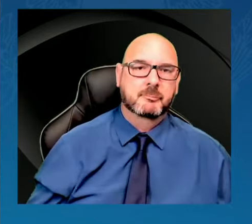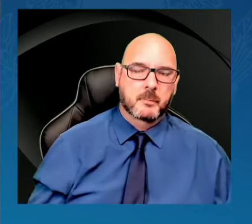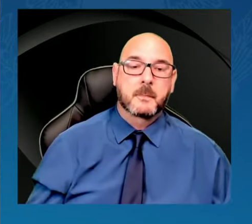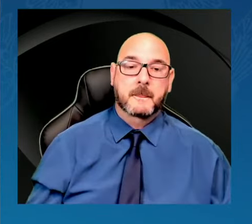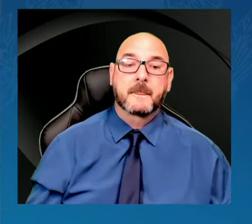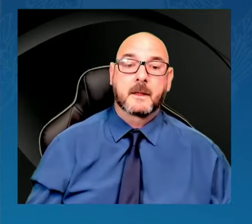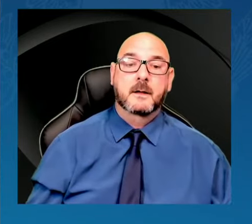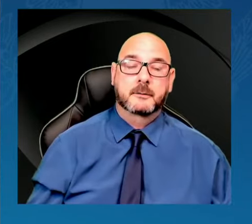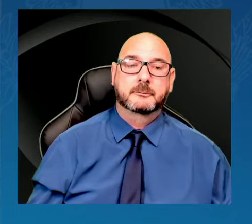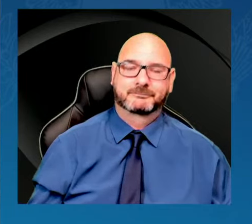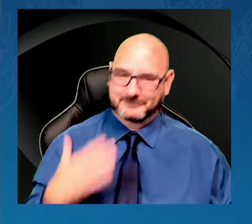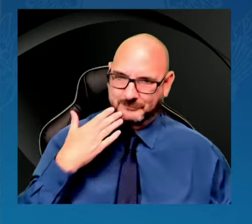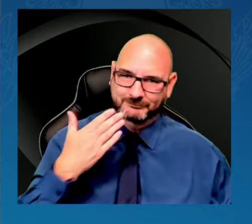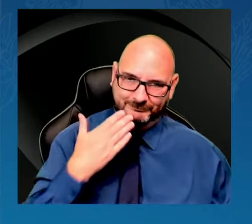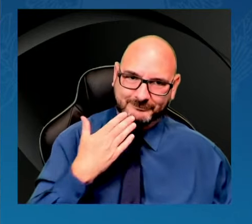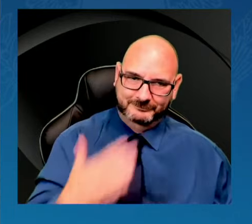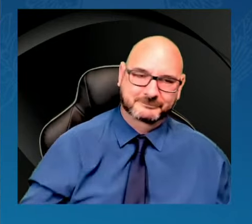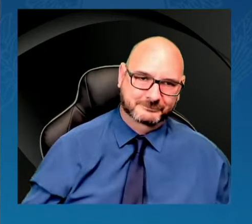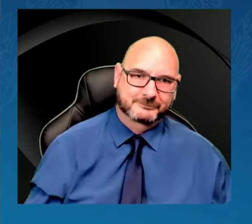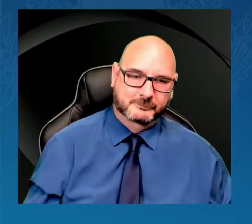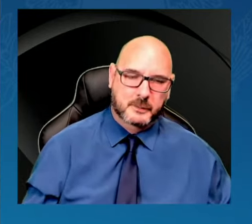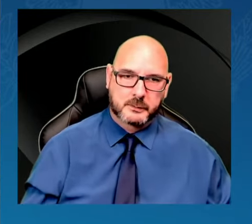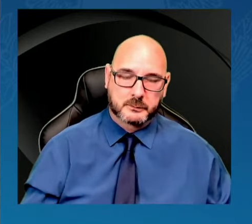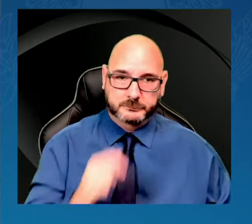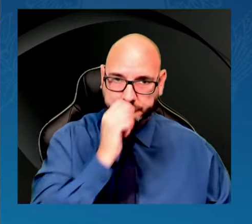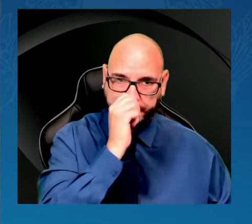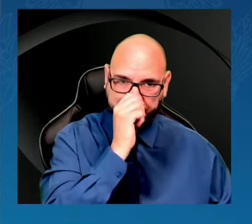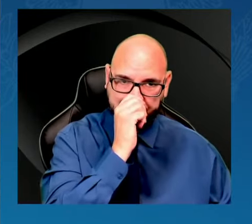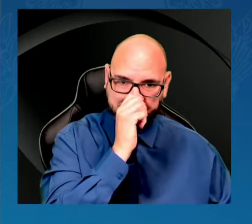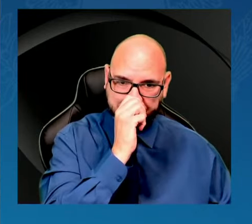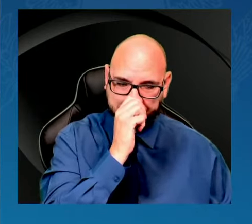I'm here -- and I really love that every one of you